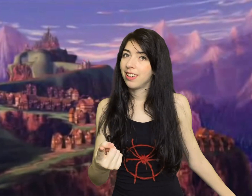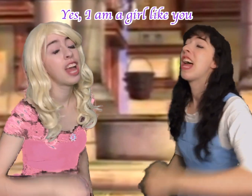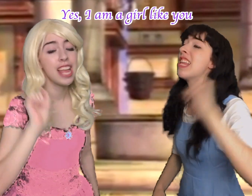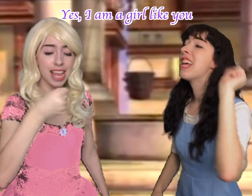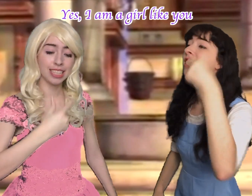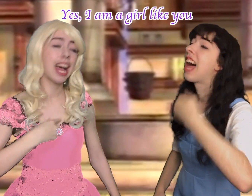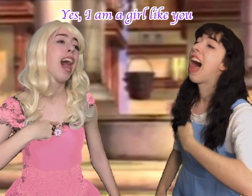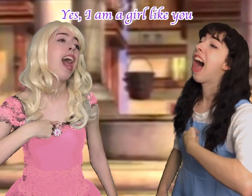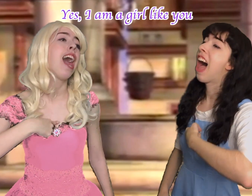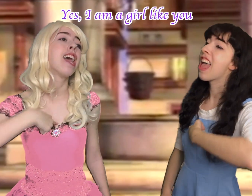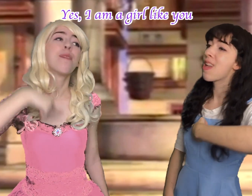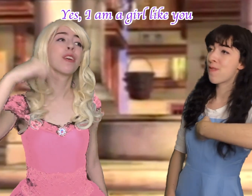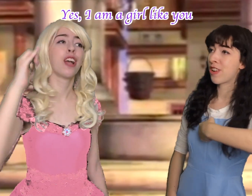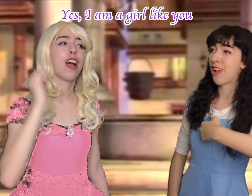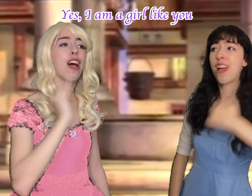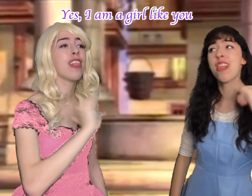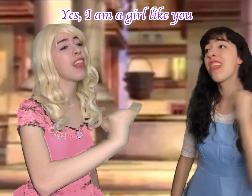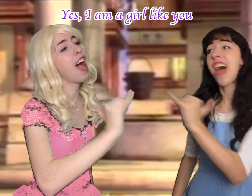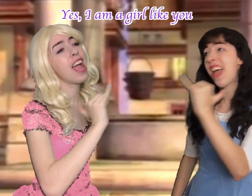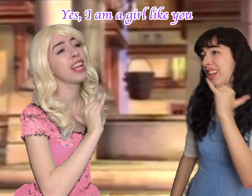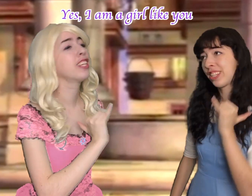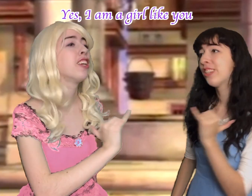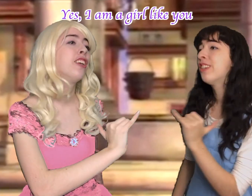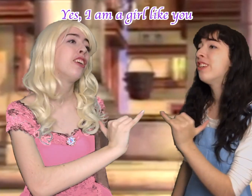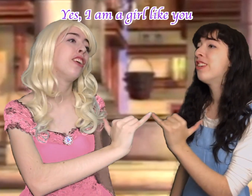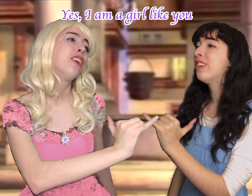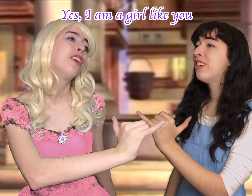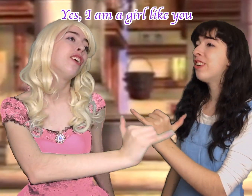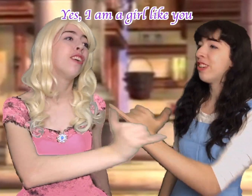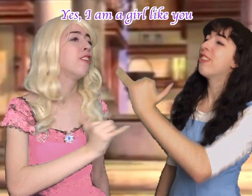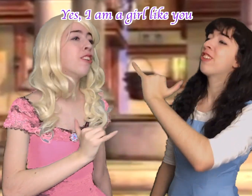yes i am a girl like you